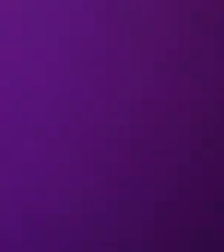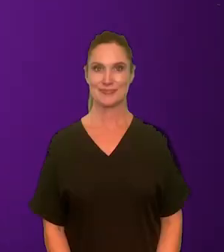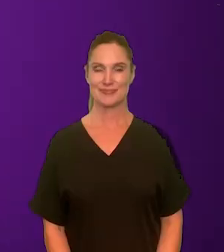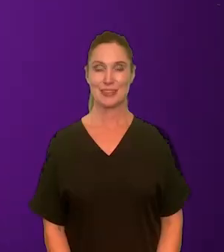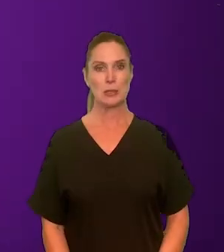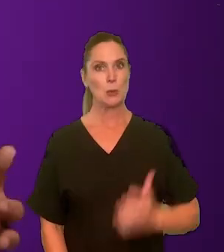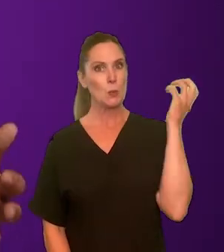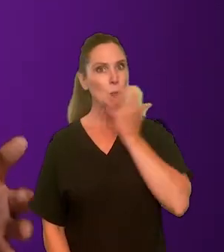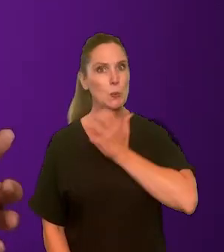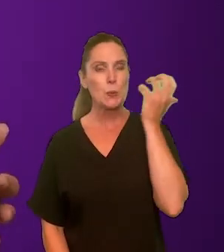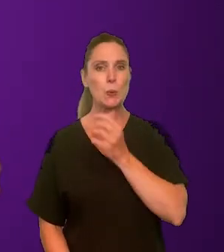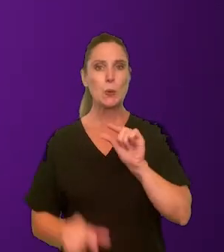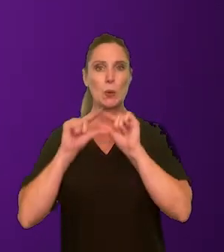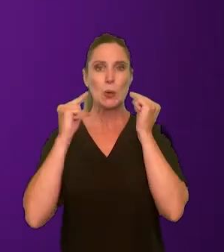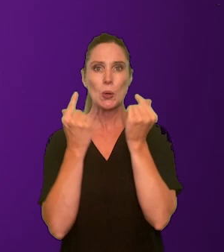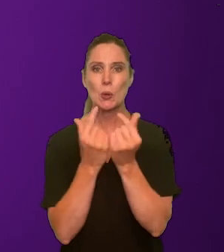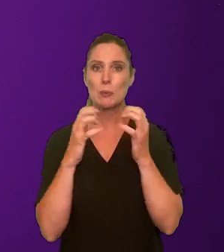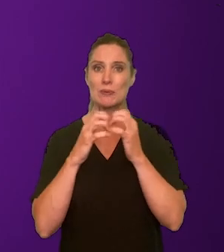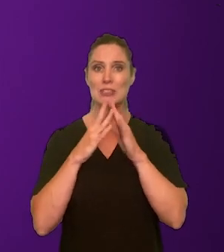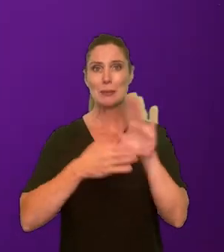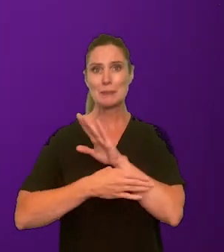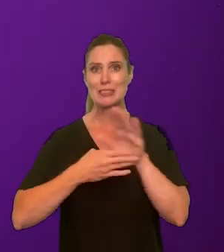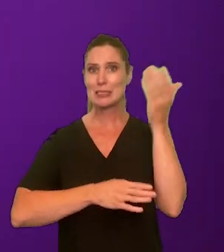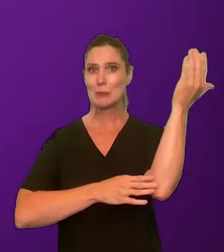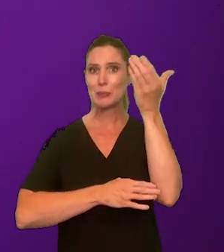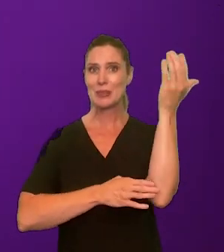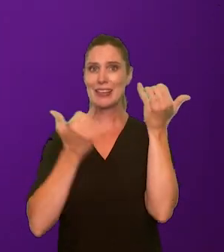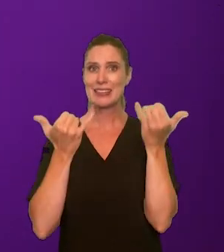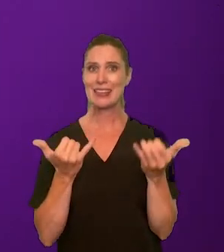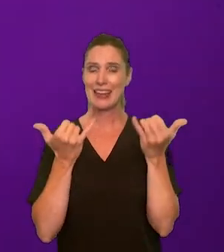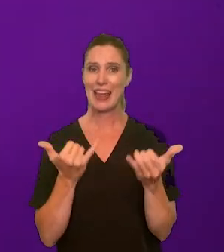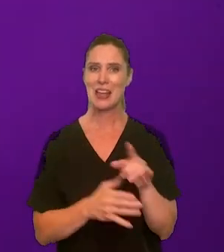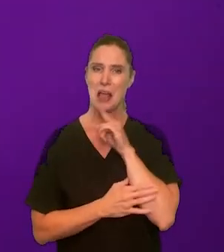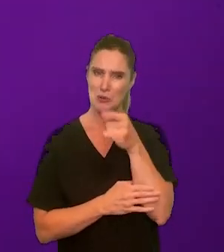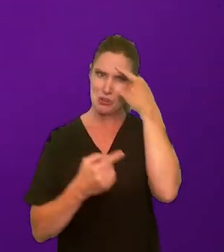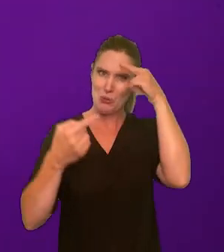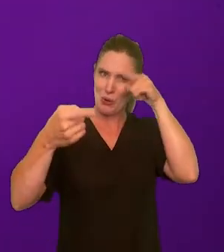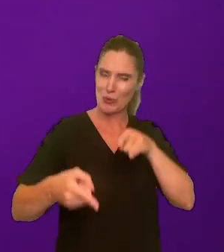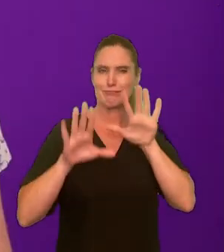What a spectacular group of startups we've had present today. I'm sure you'll agree, they did an incredible job